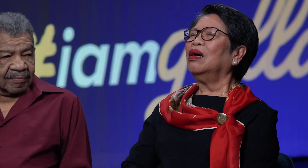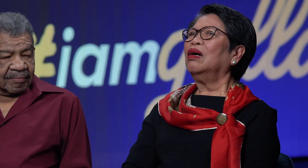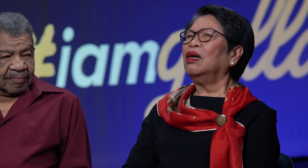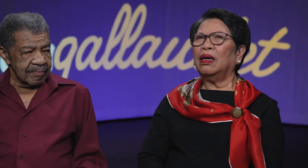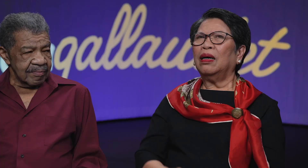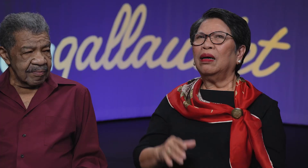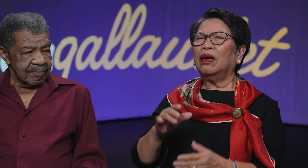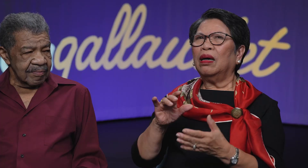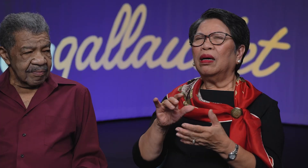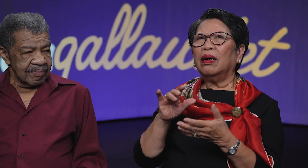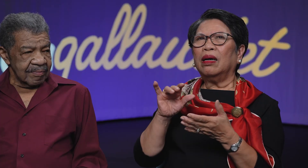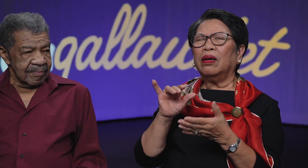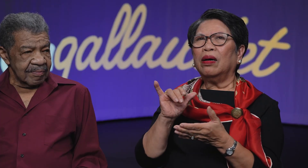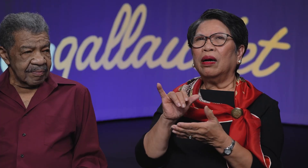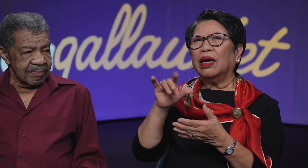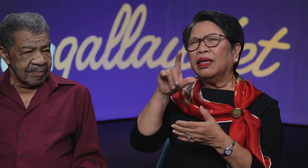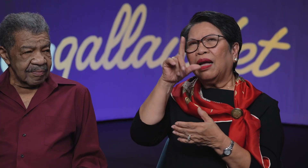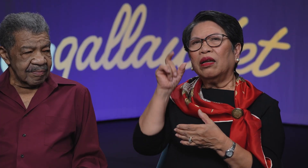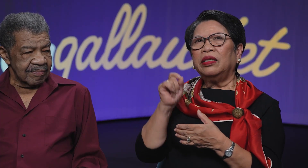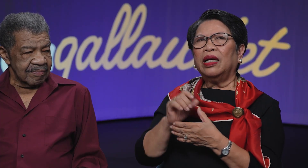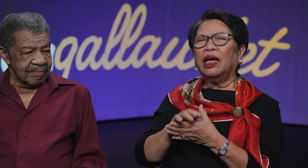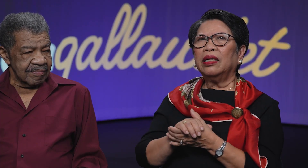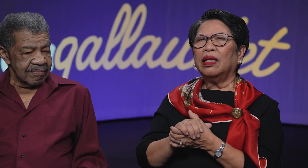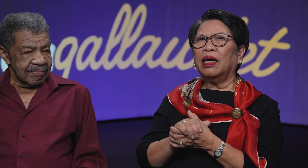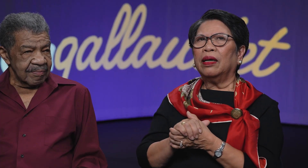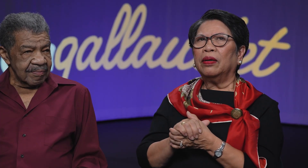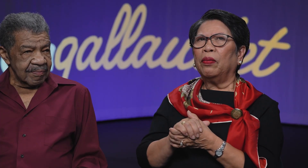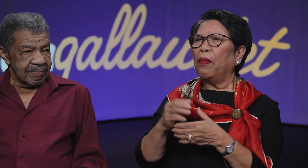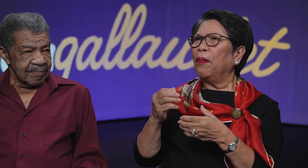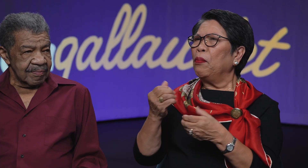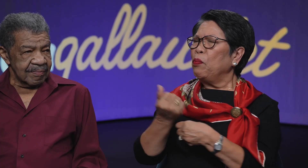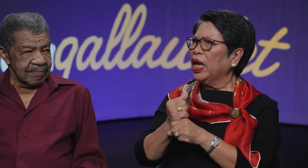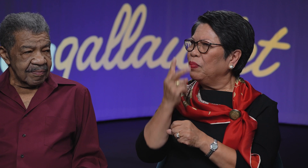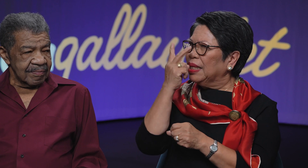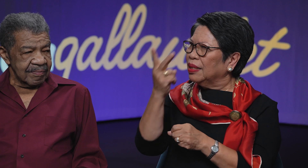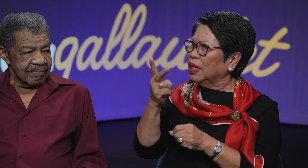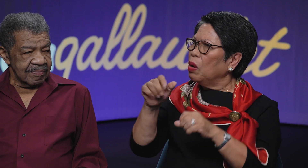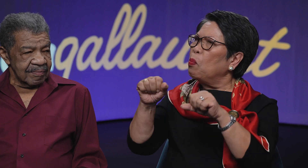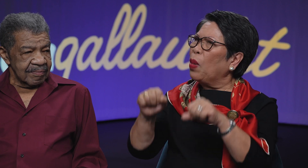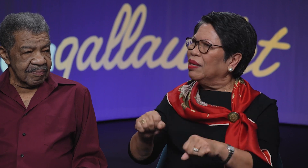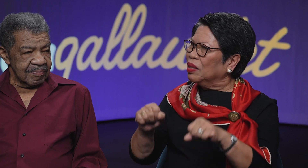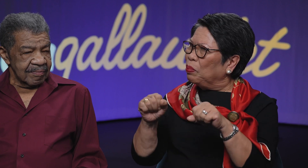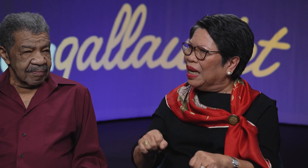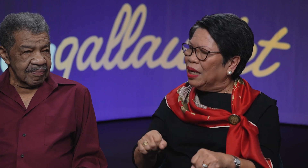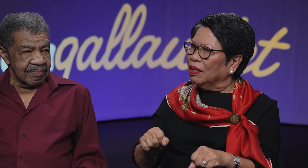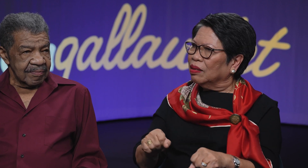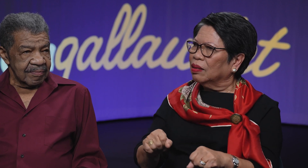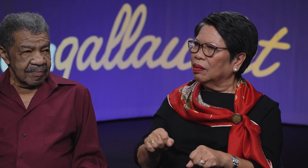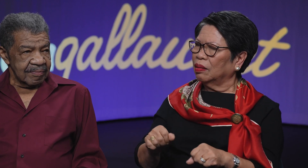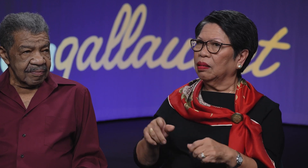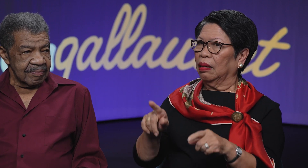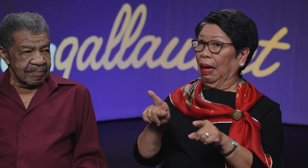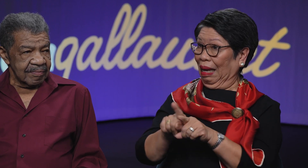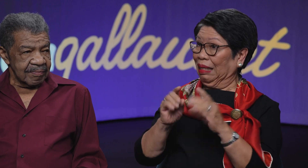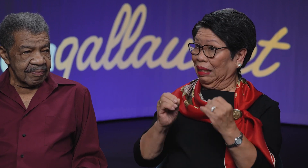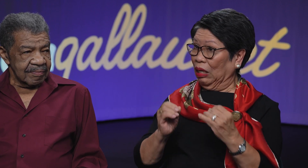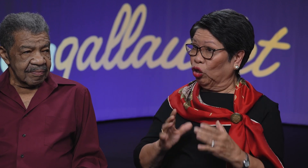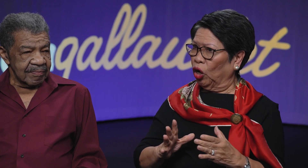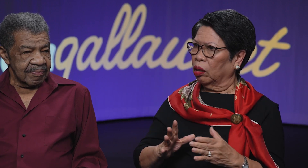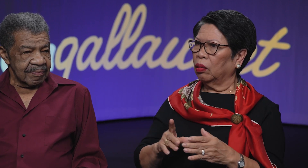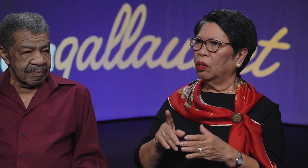Gallaudet made me see possibility as a teacher.